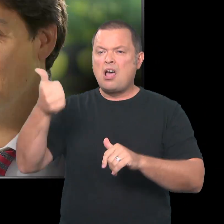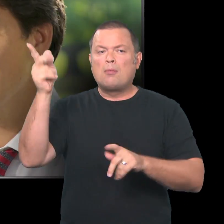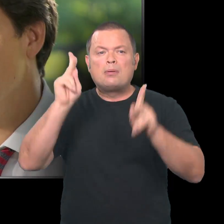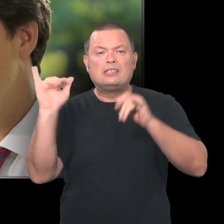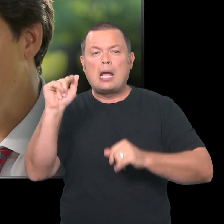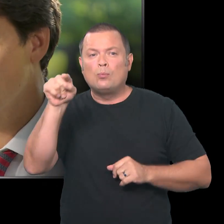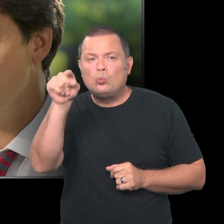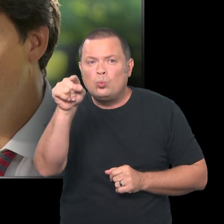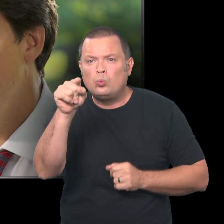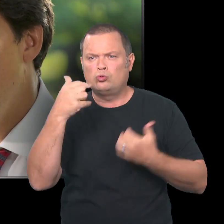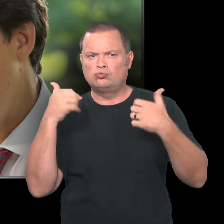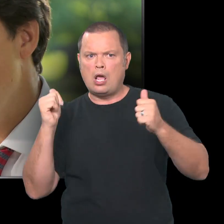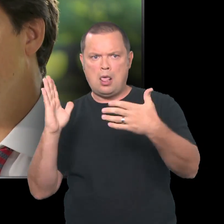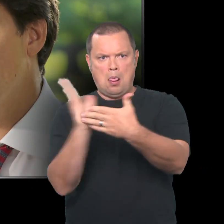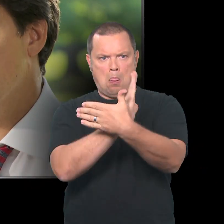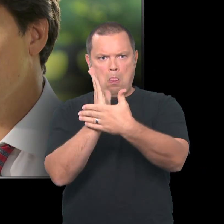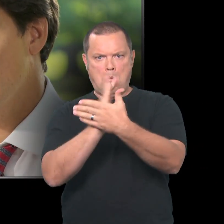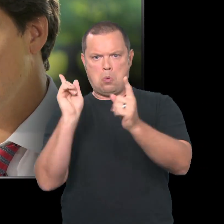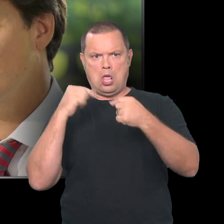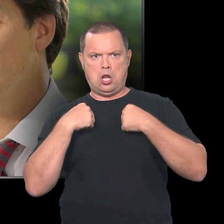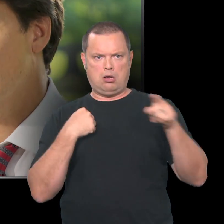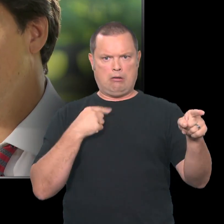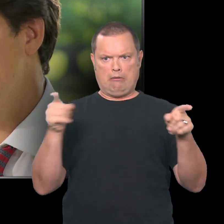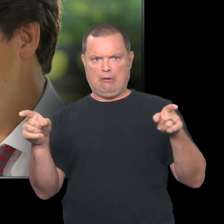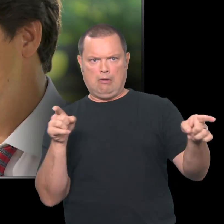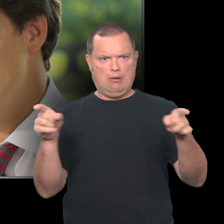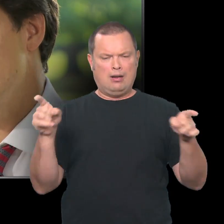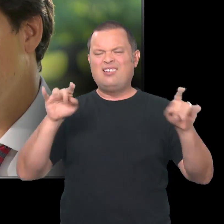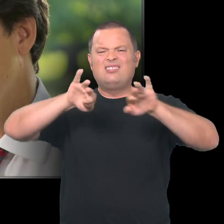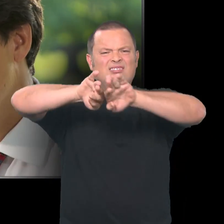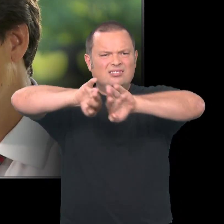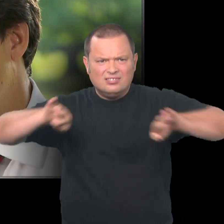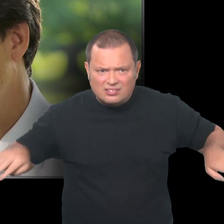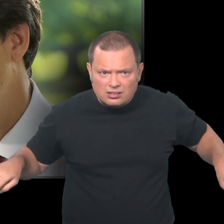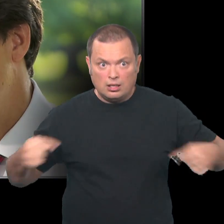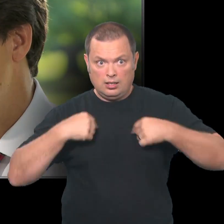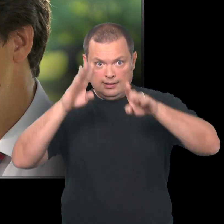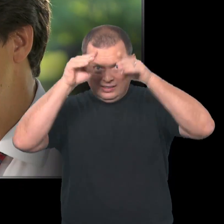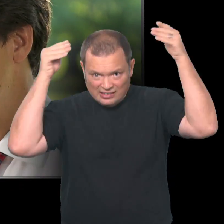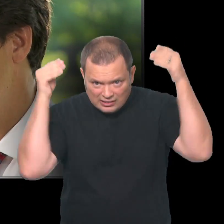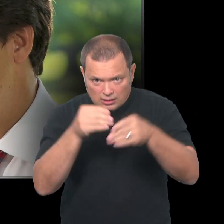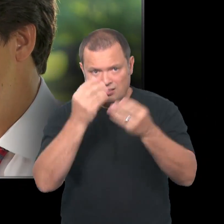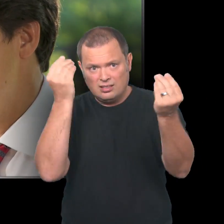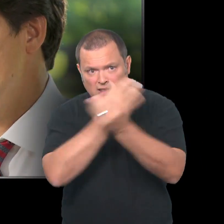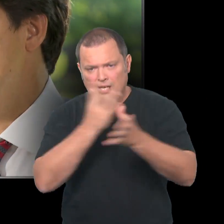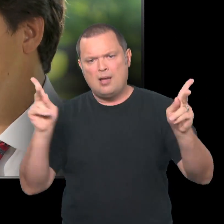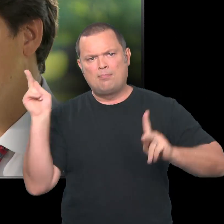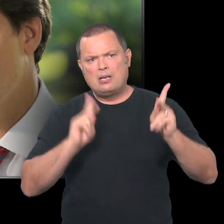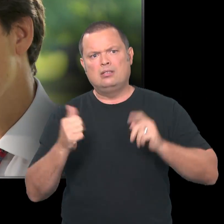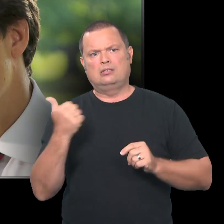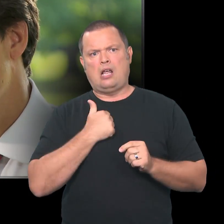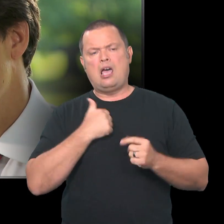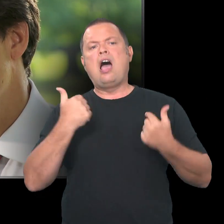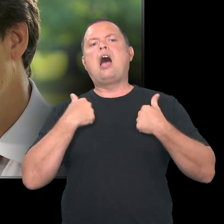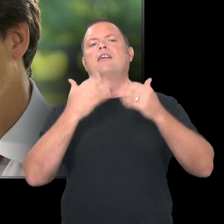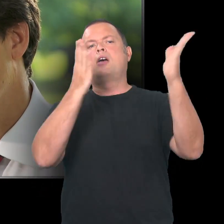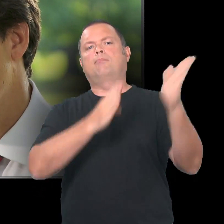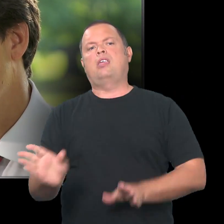I'll let folks like you try to place us on a political spectrum. I am focused on telling Canadians that we have a real plan